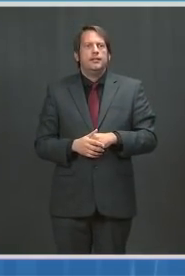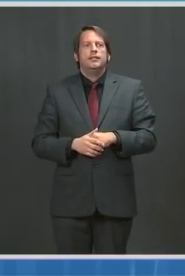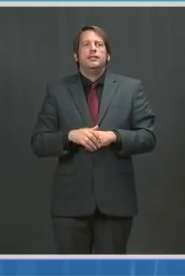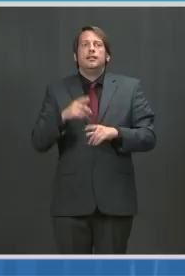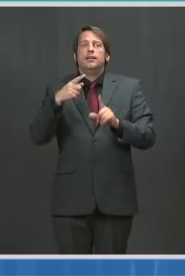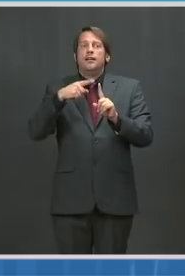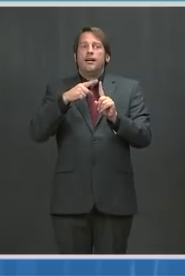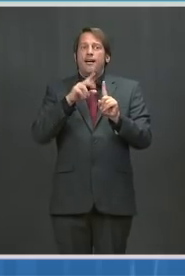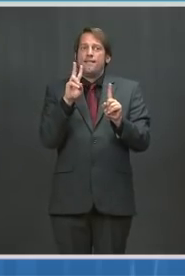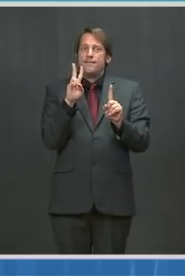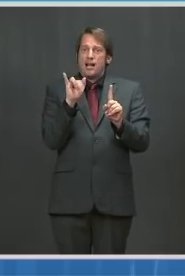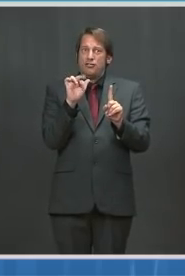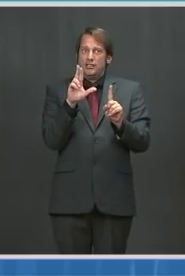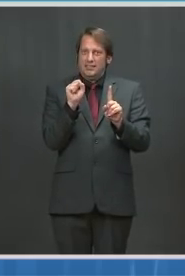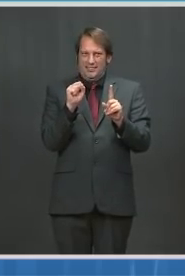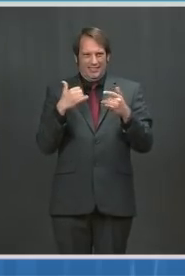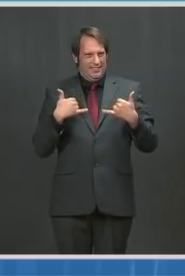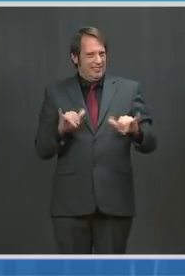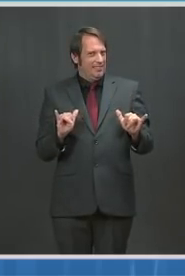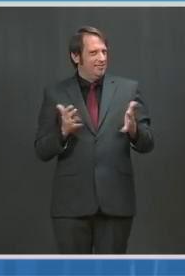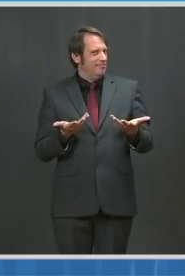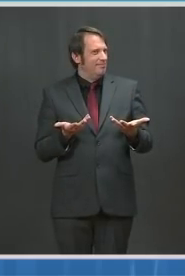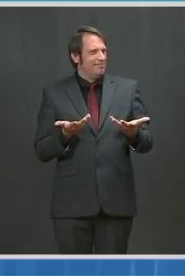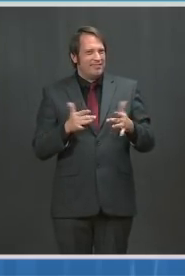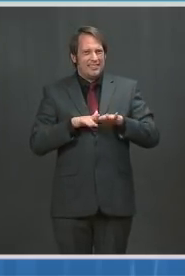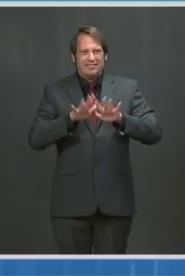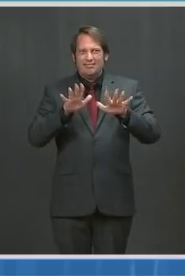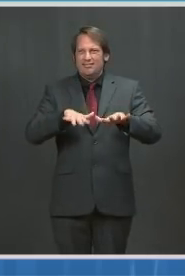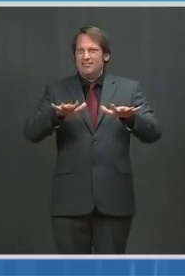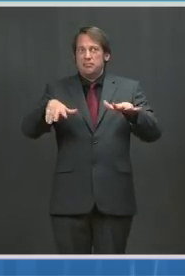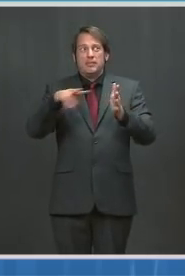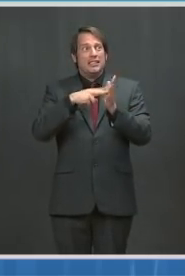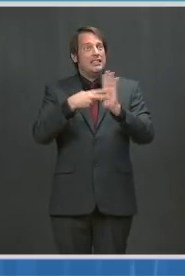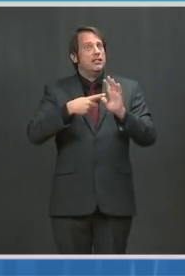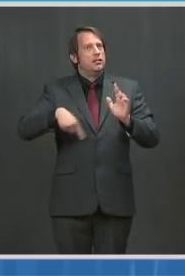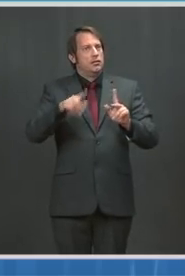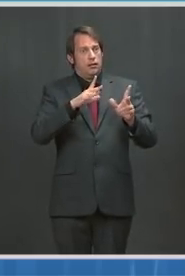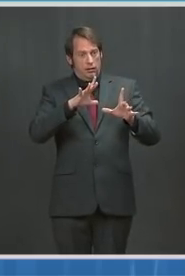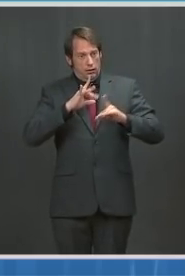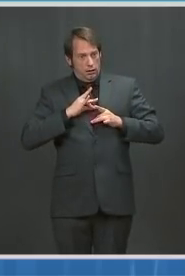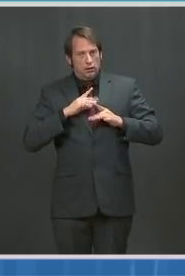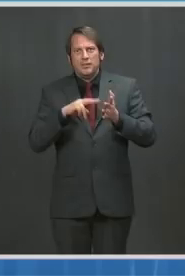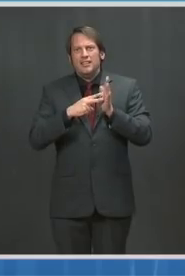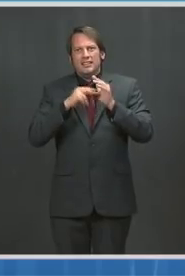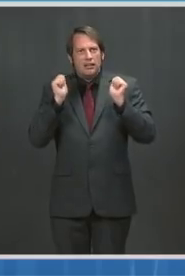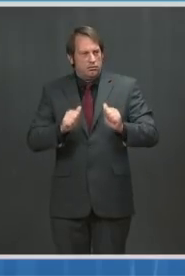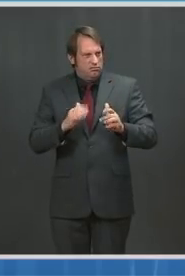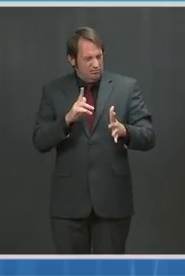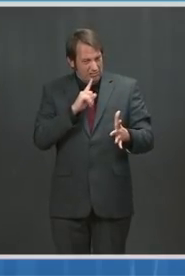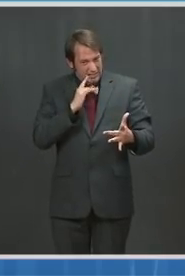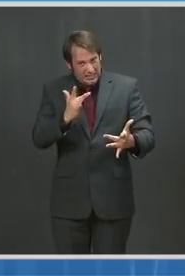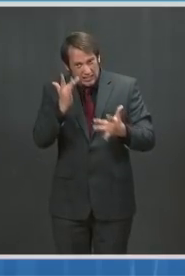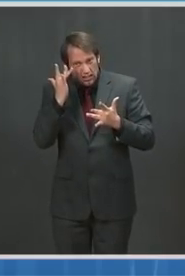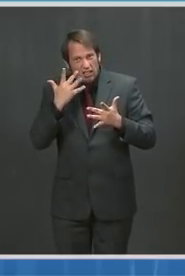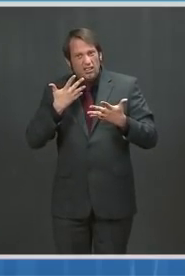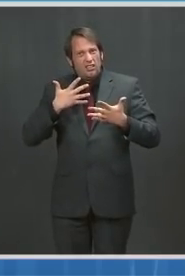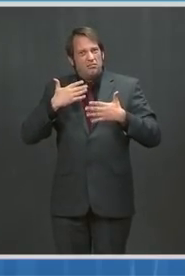infecting people and putting them in harm's way -- and we need to remain vigilant. And, two, we need to continue